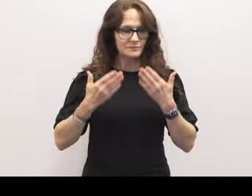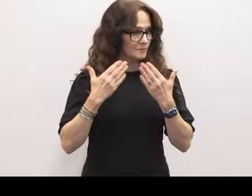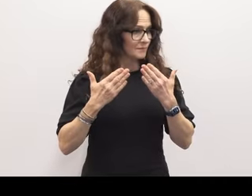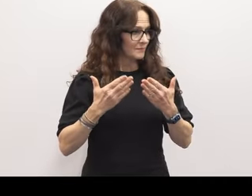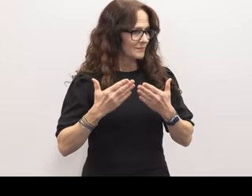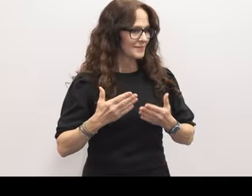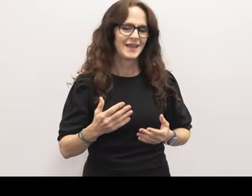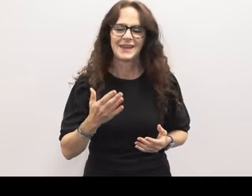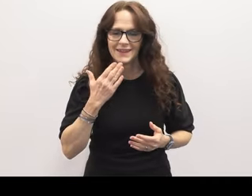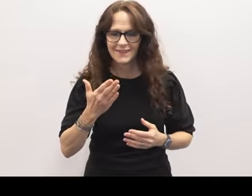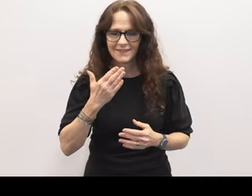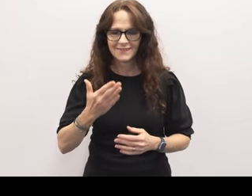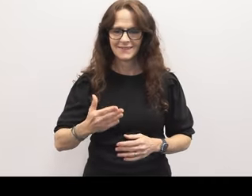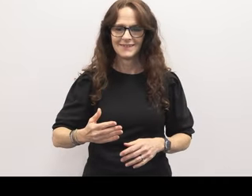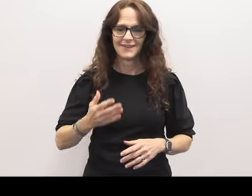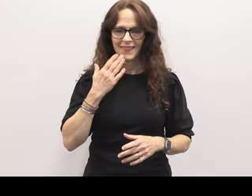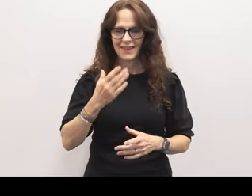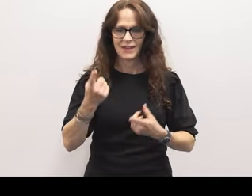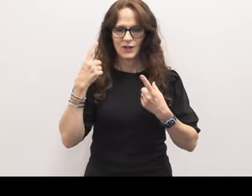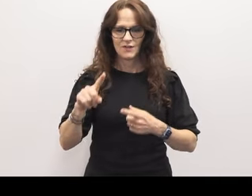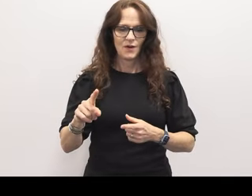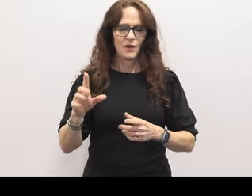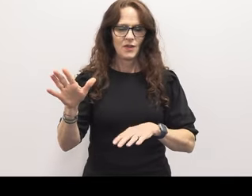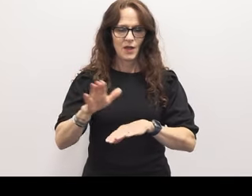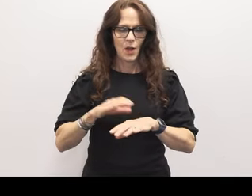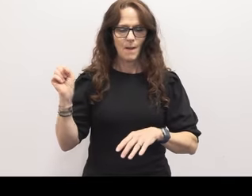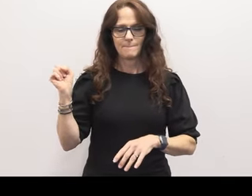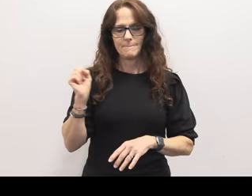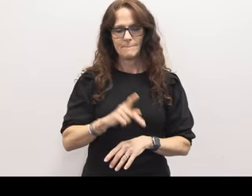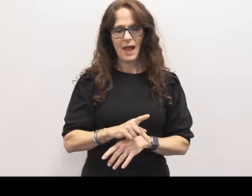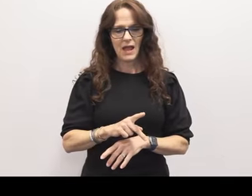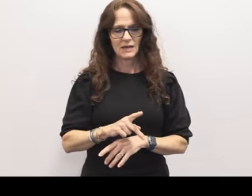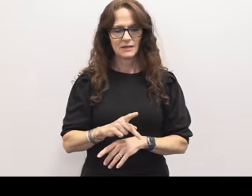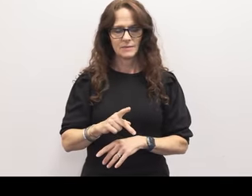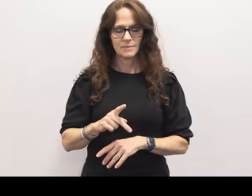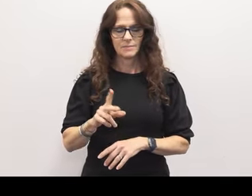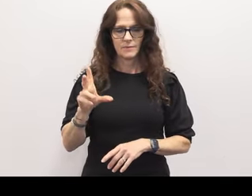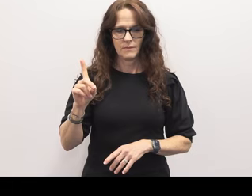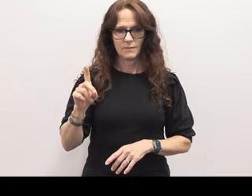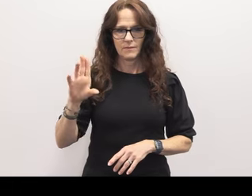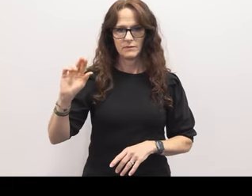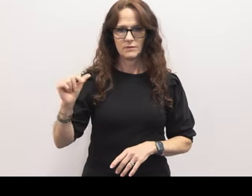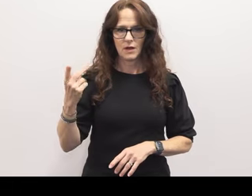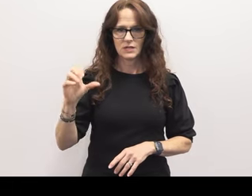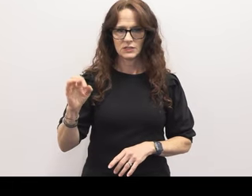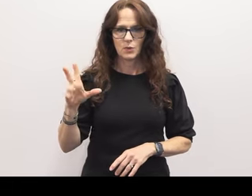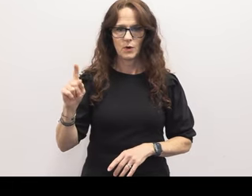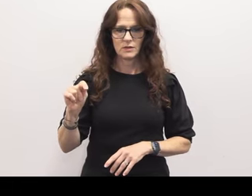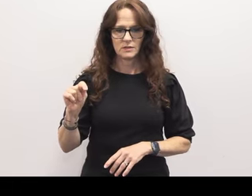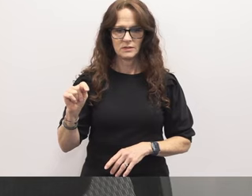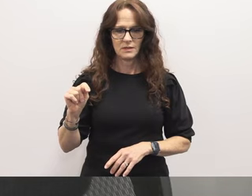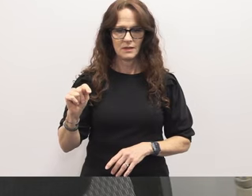All right, thank you for, for having us here. Thank you for the callback to Doug Stewart, that brought out some feels with me.